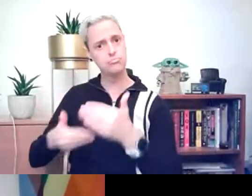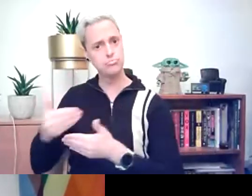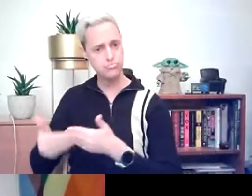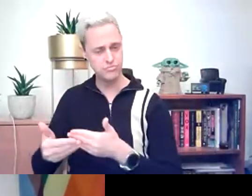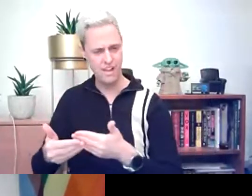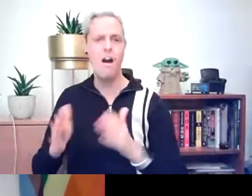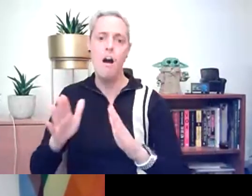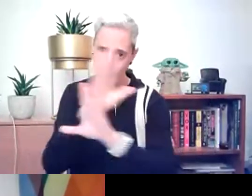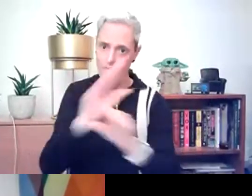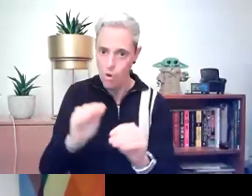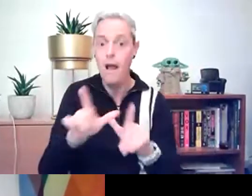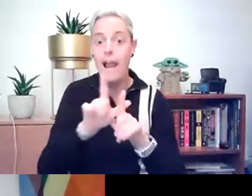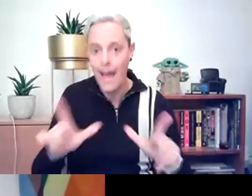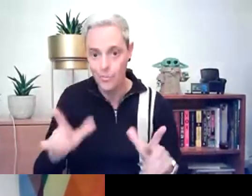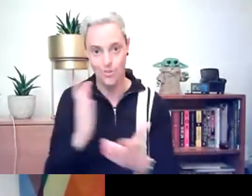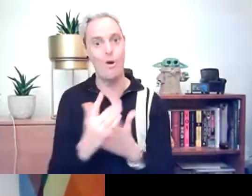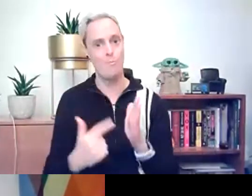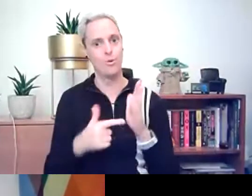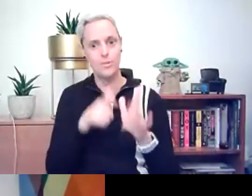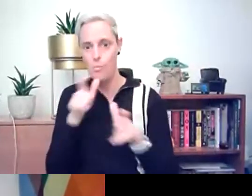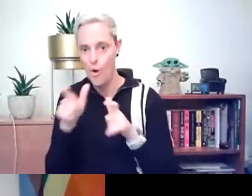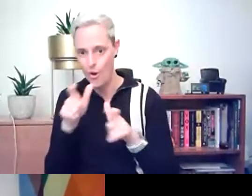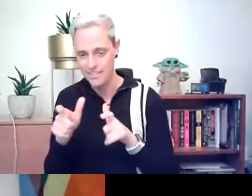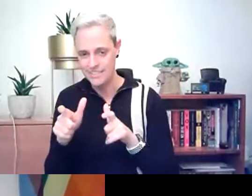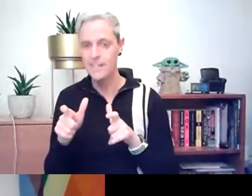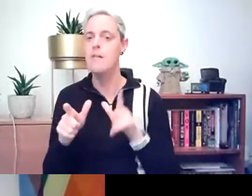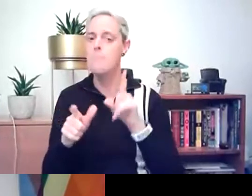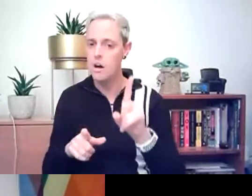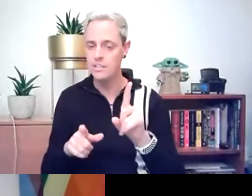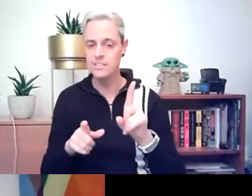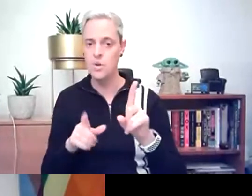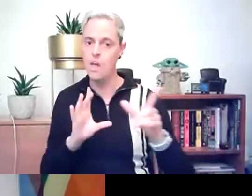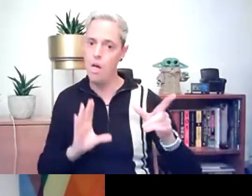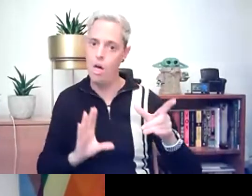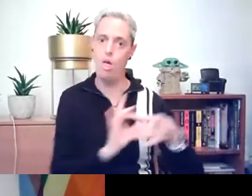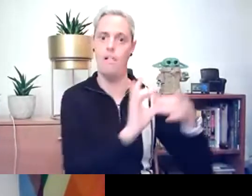18:31:02 That's no i mean but, but we need to keep a focus on the overview as well and